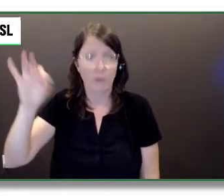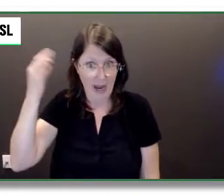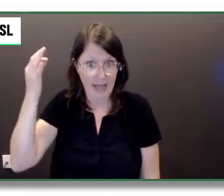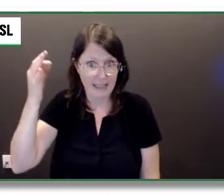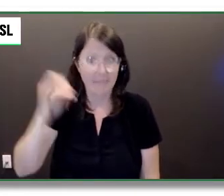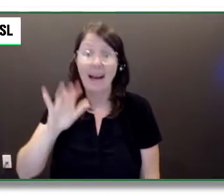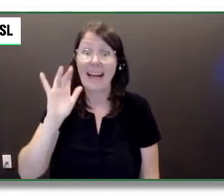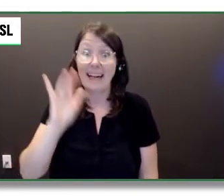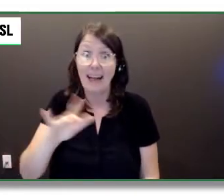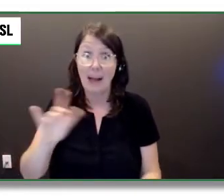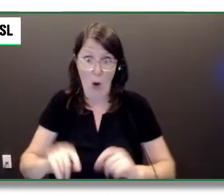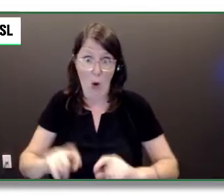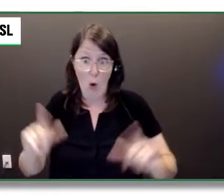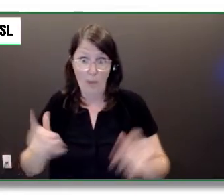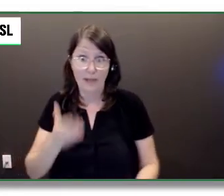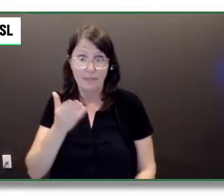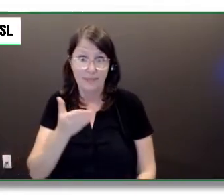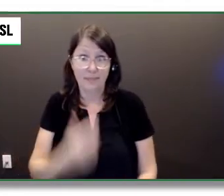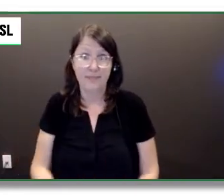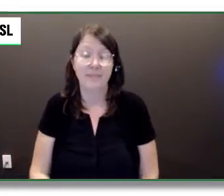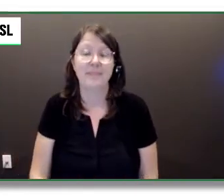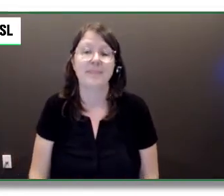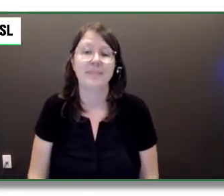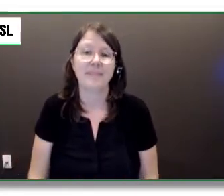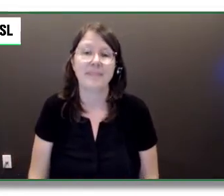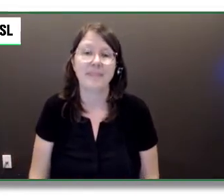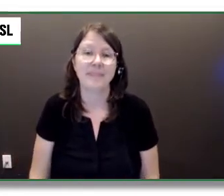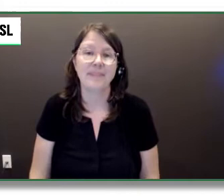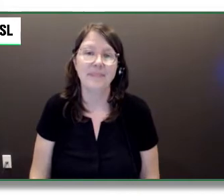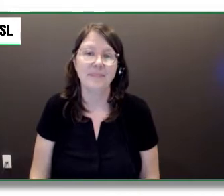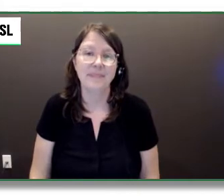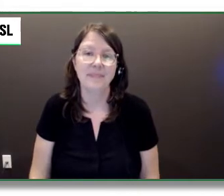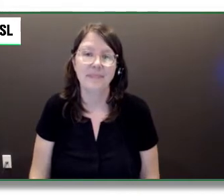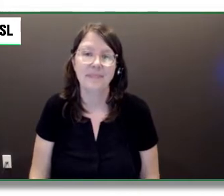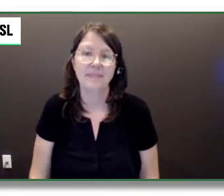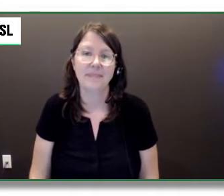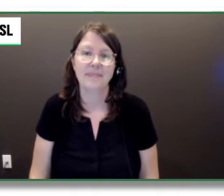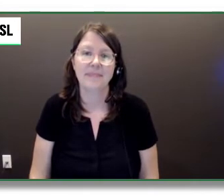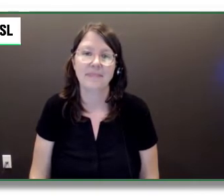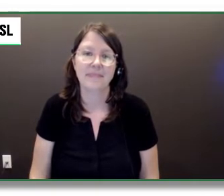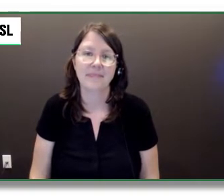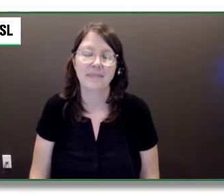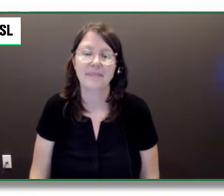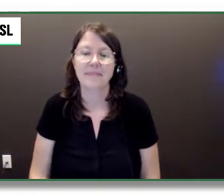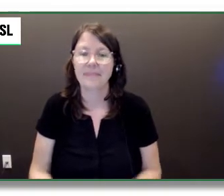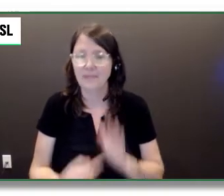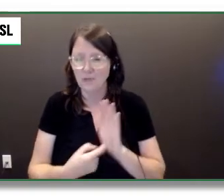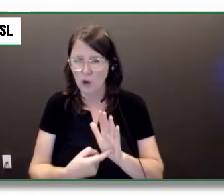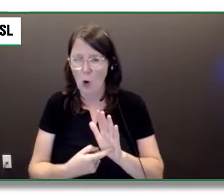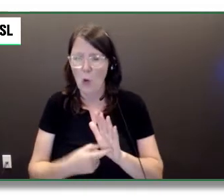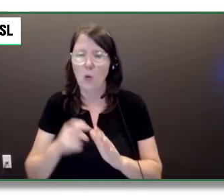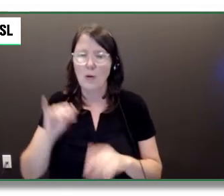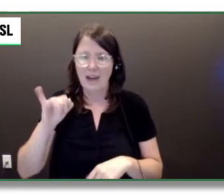page that says Mont Blank and it shows someone hiking on an ice face and I can click explore and it shows a